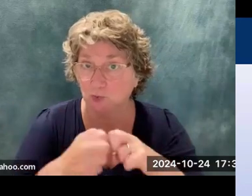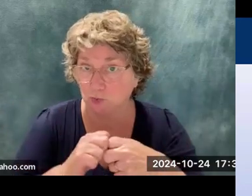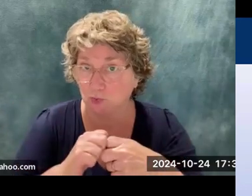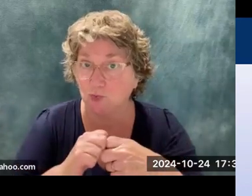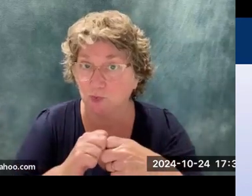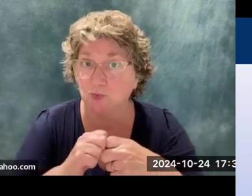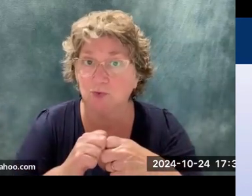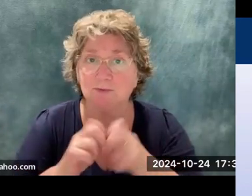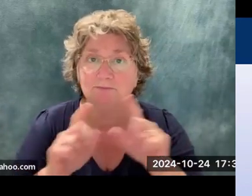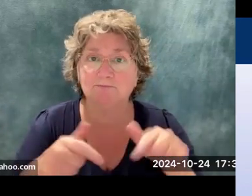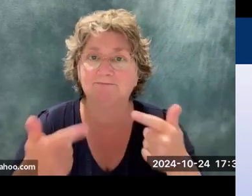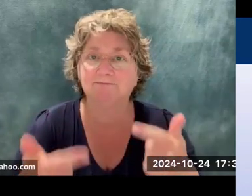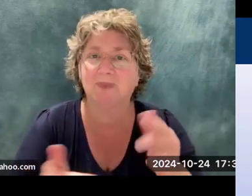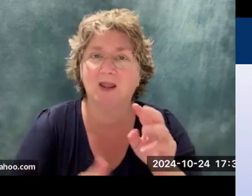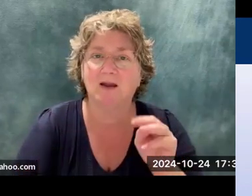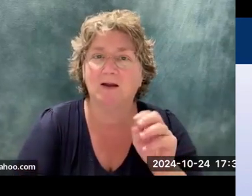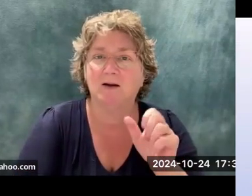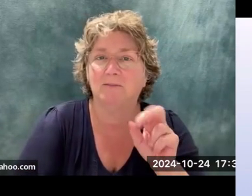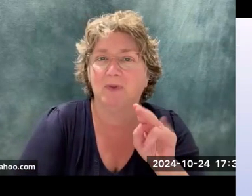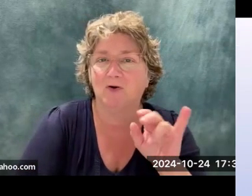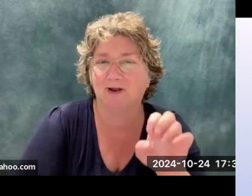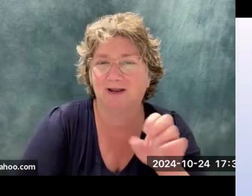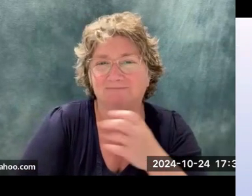Thanks, Dan. Thanks for having me tonight.